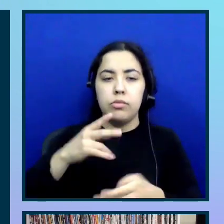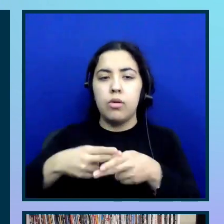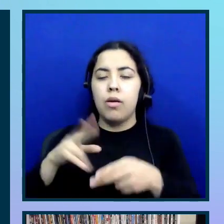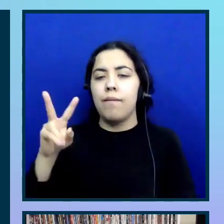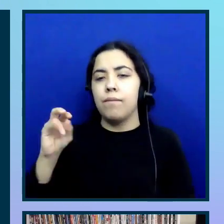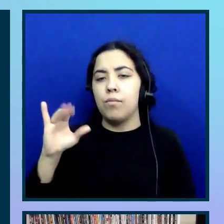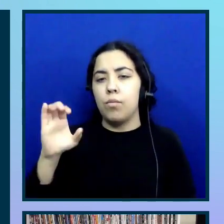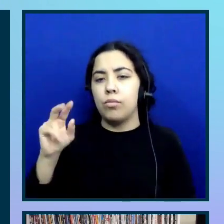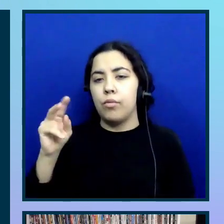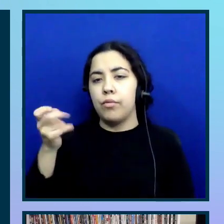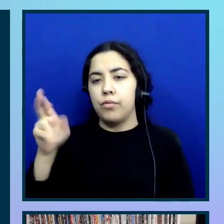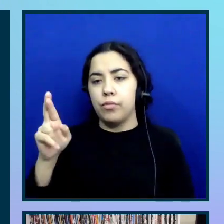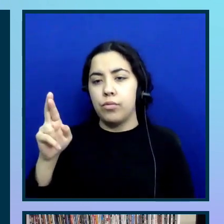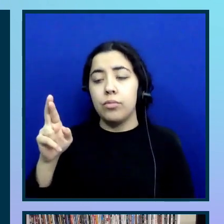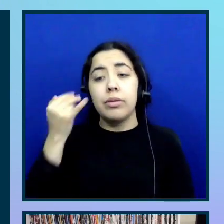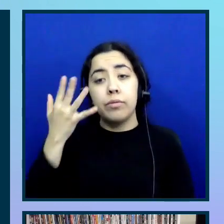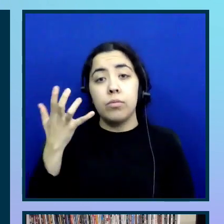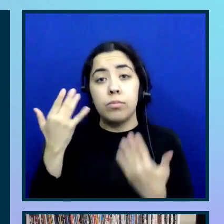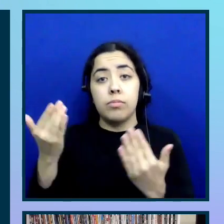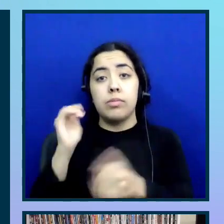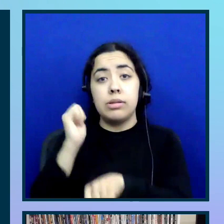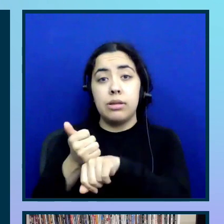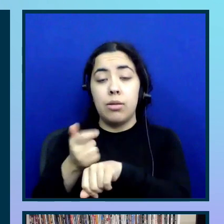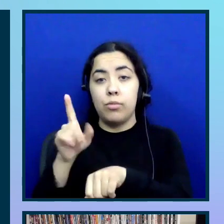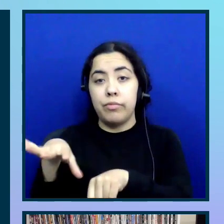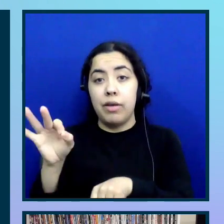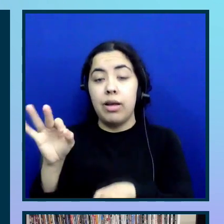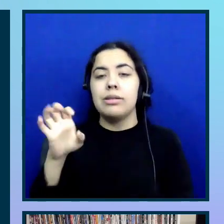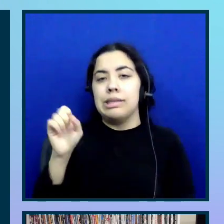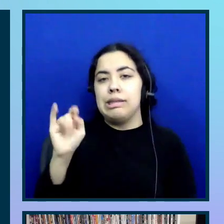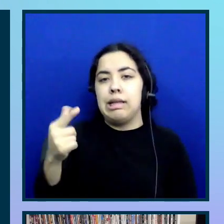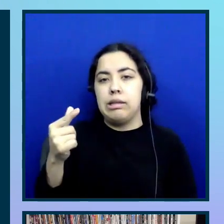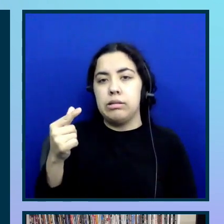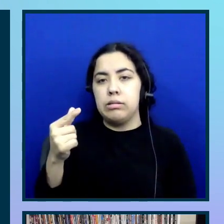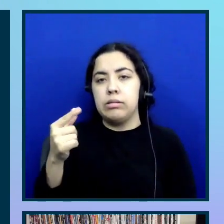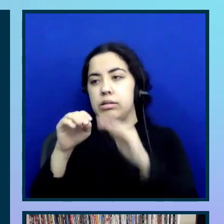To enable a VoiceOver on your iOS device, you go to settings, accessibility,